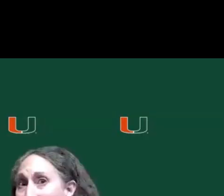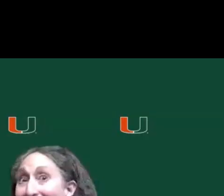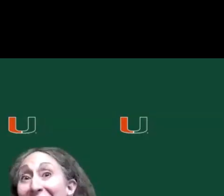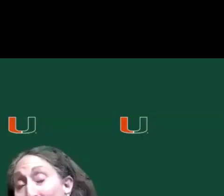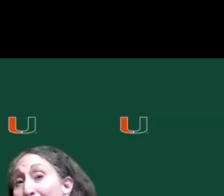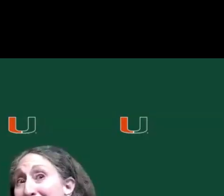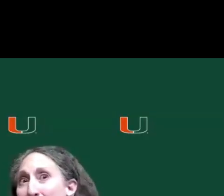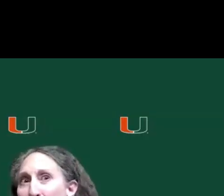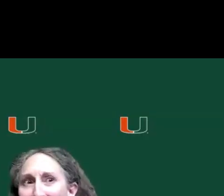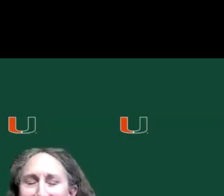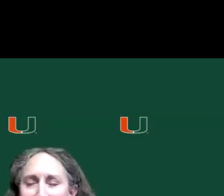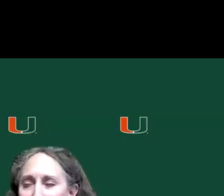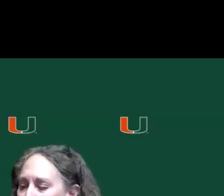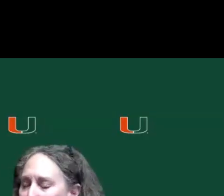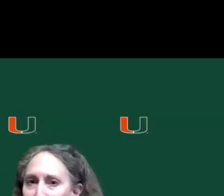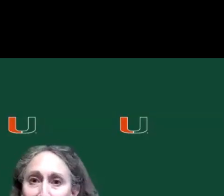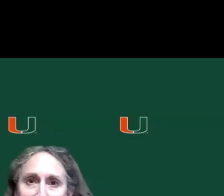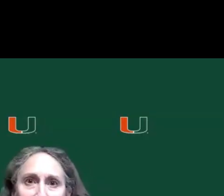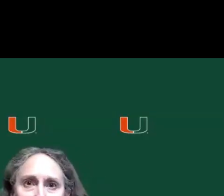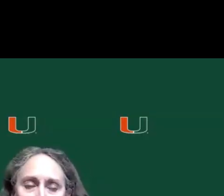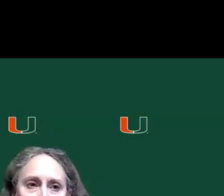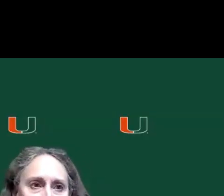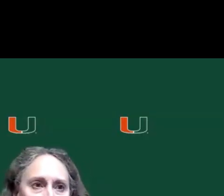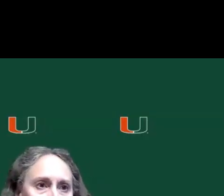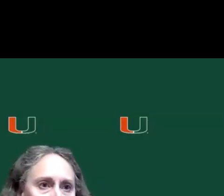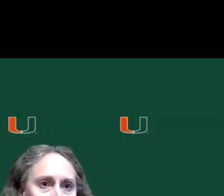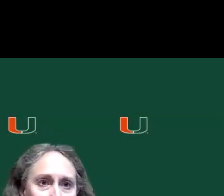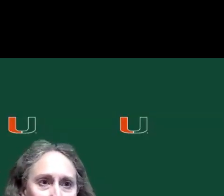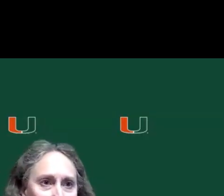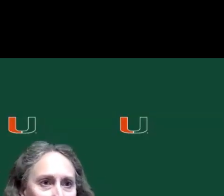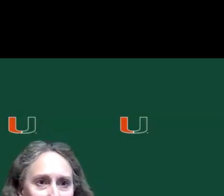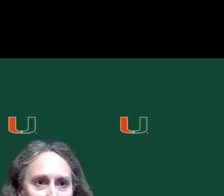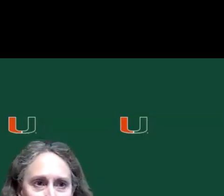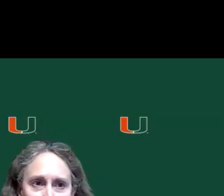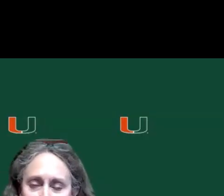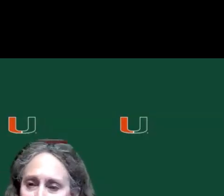and that fatigue rating scale which I find kind of interesting.